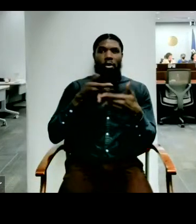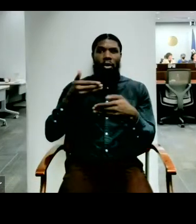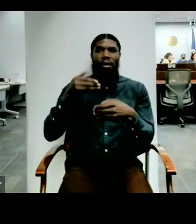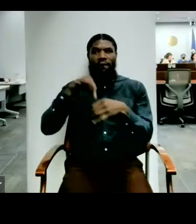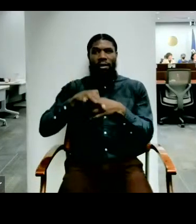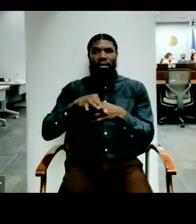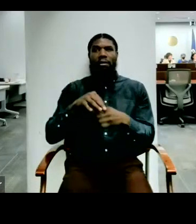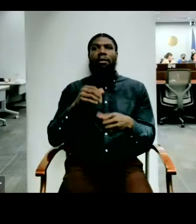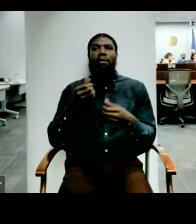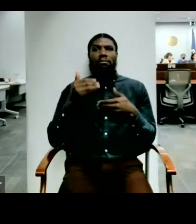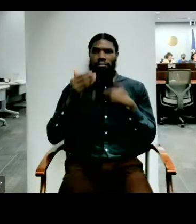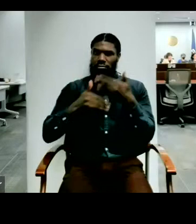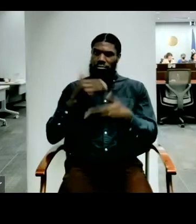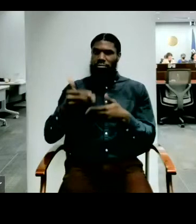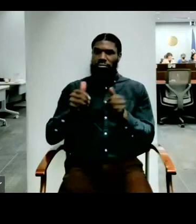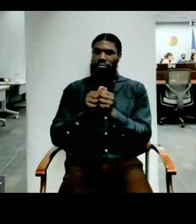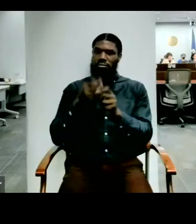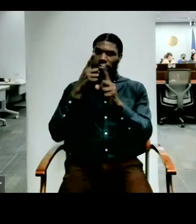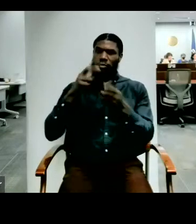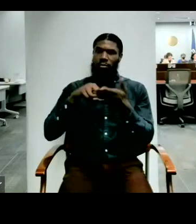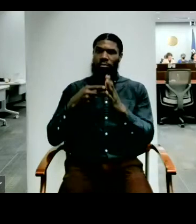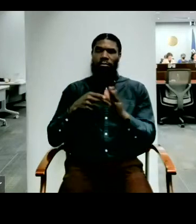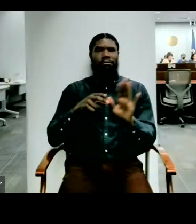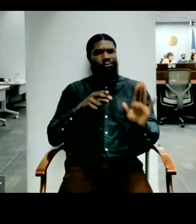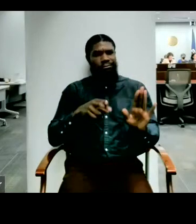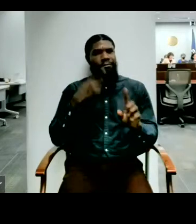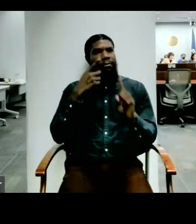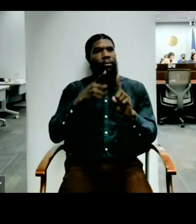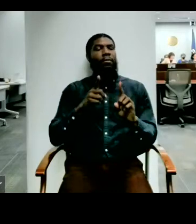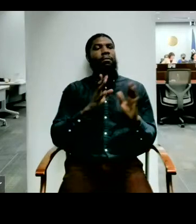Point of order of the Commissioners entitled under Roberts rules to speak to the motion,